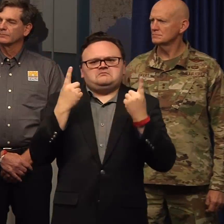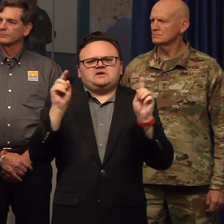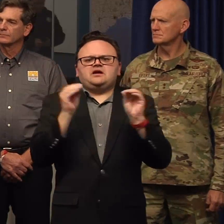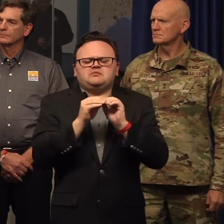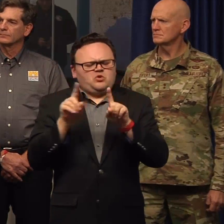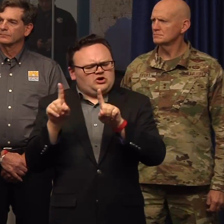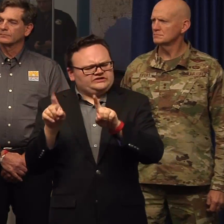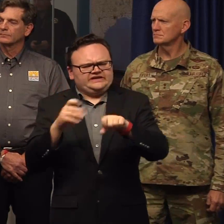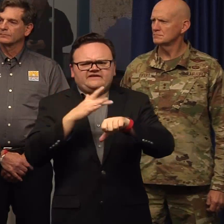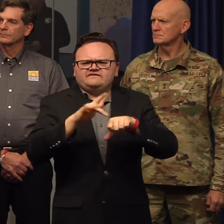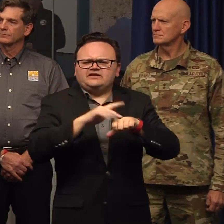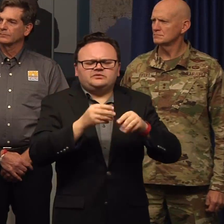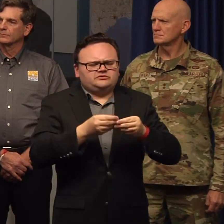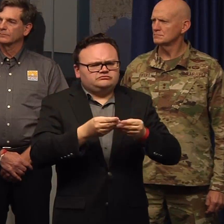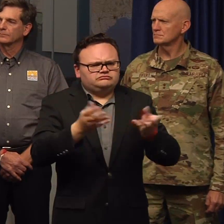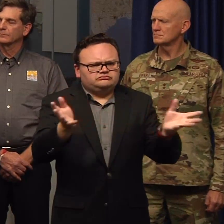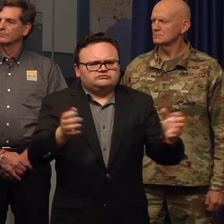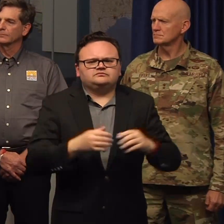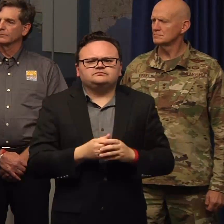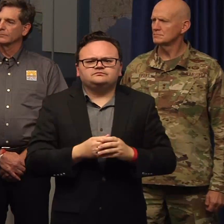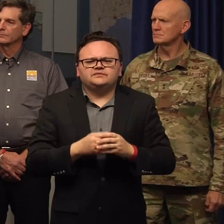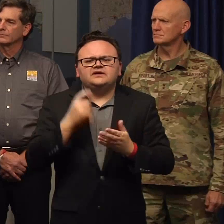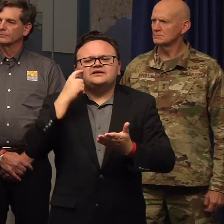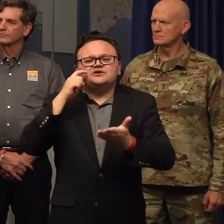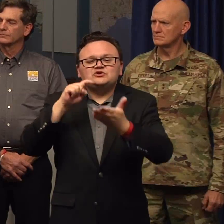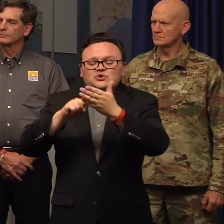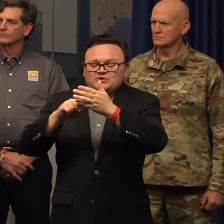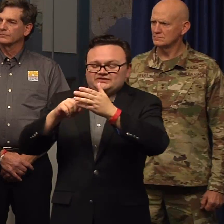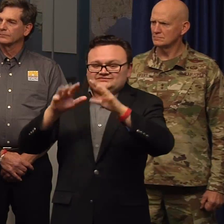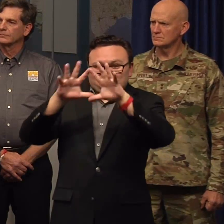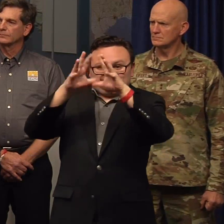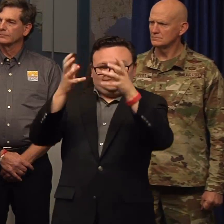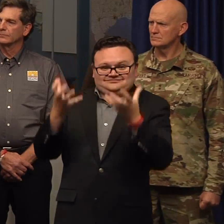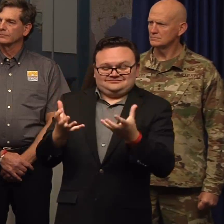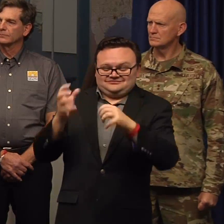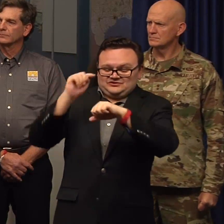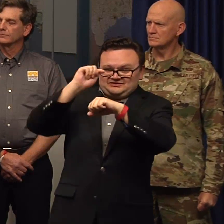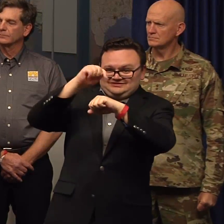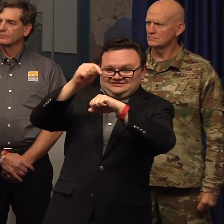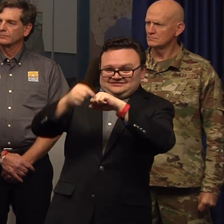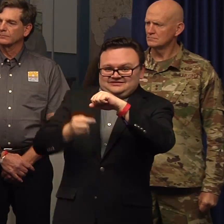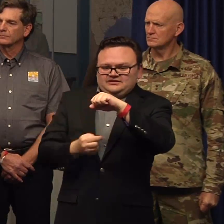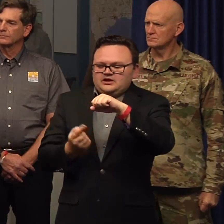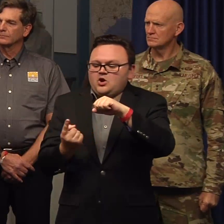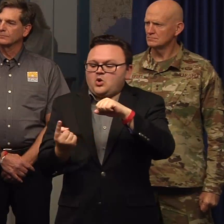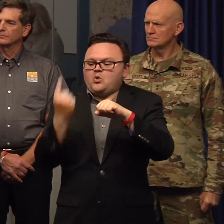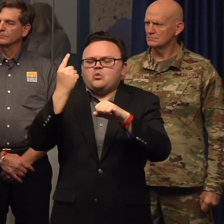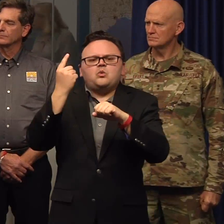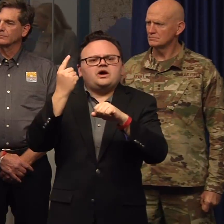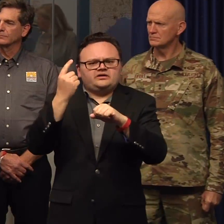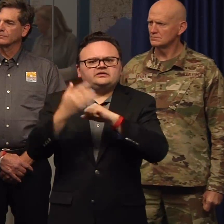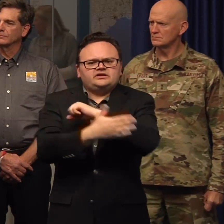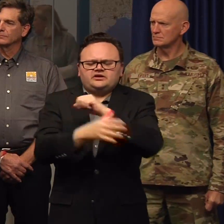WEEKS THIS IS THE BIGGEST RUSH TO GET MEDICAL SUPPLIES IN THE HISTORY OF THE UNITED STATES BUT WE CAN'T HAVE ENOUGH PPE RIGHT NOW SO THE SWABS, REAGENTS AND THE PPE, WE GET